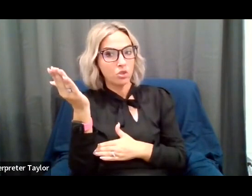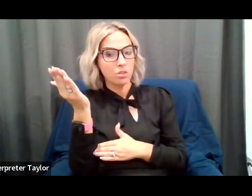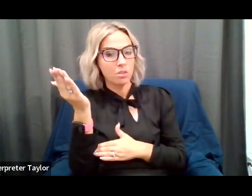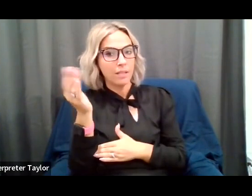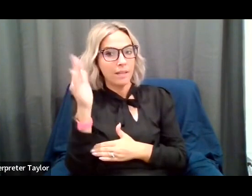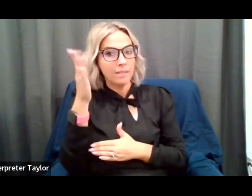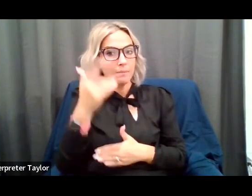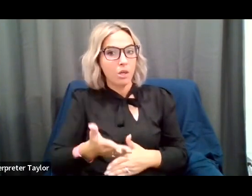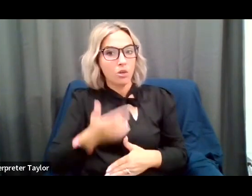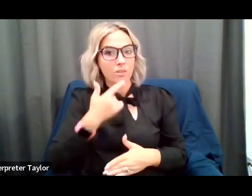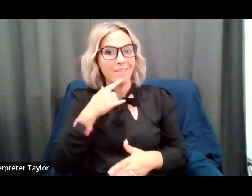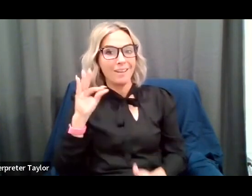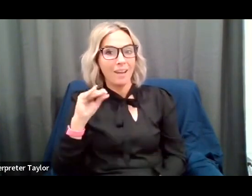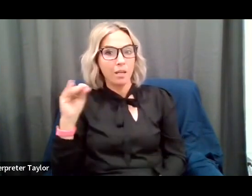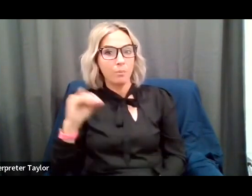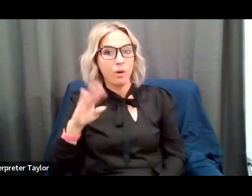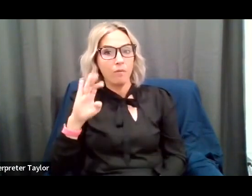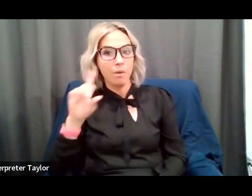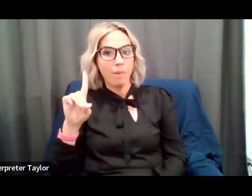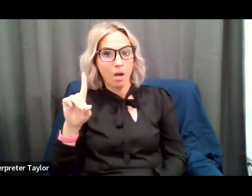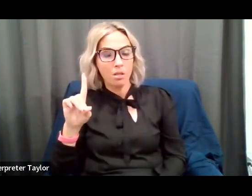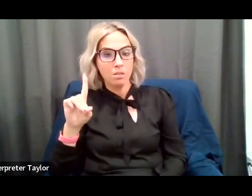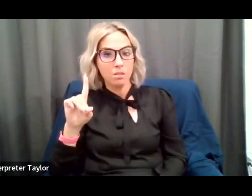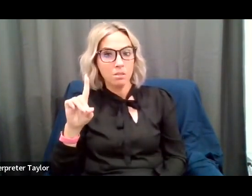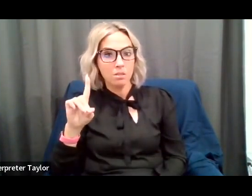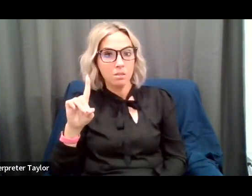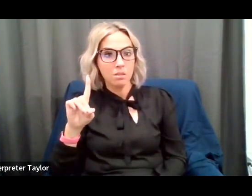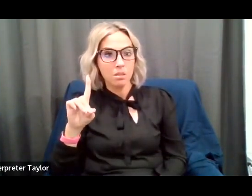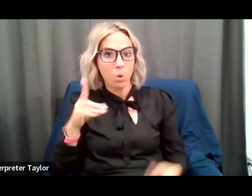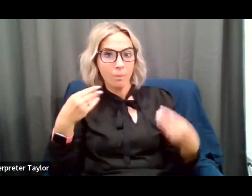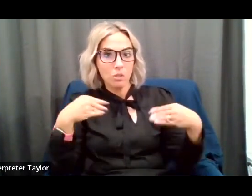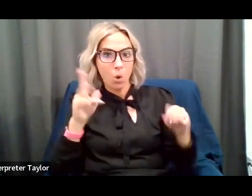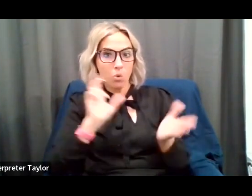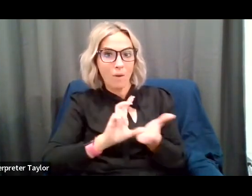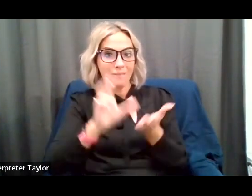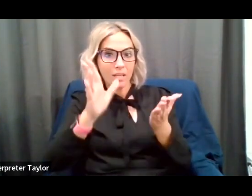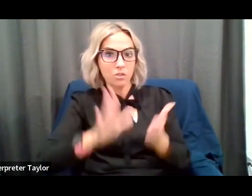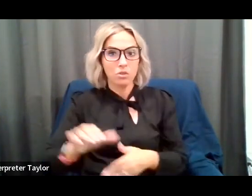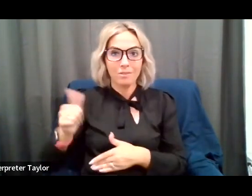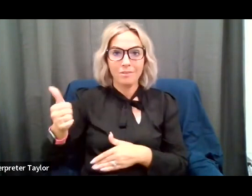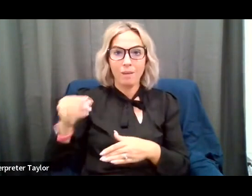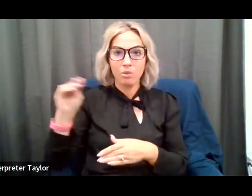90% of the Bonds are sold to investors and 10% to the general public.